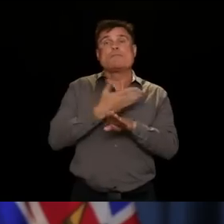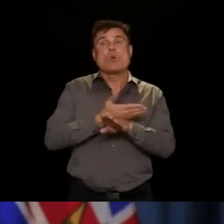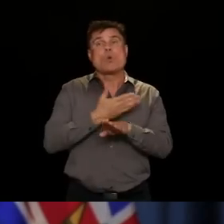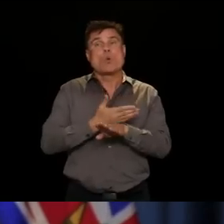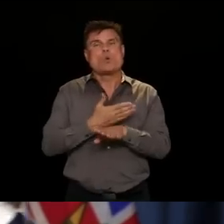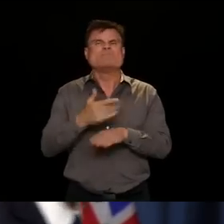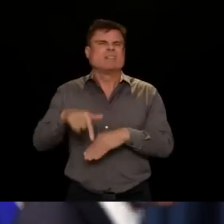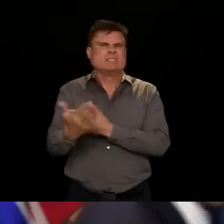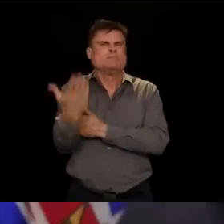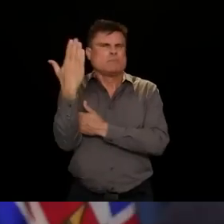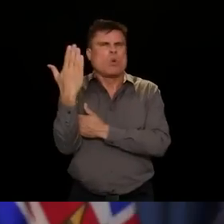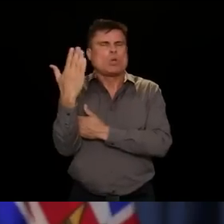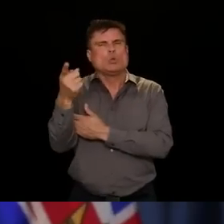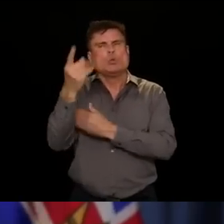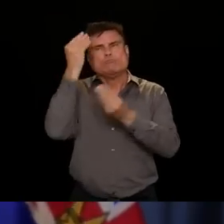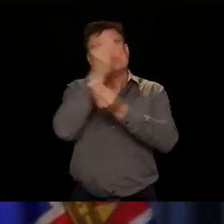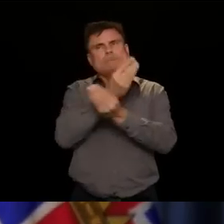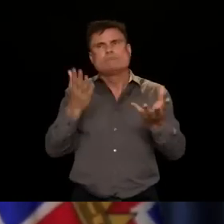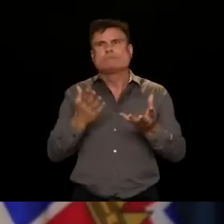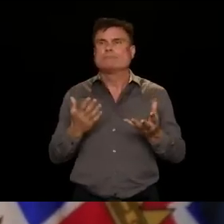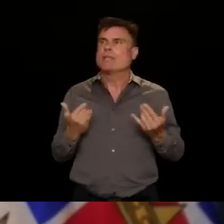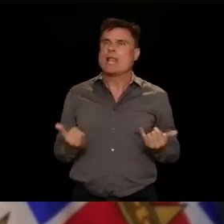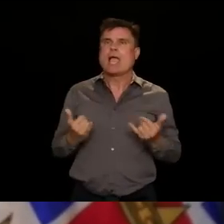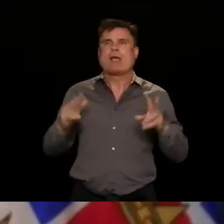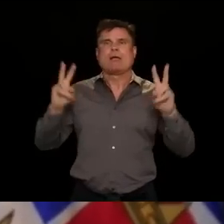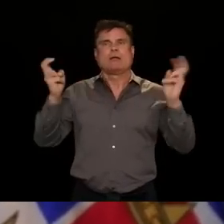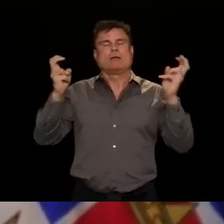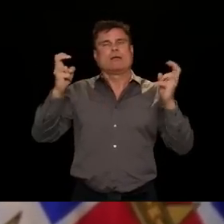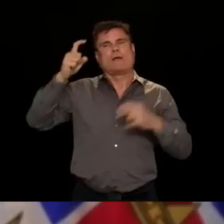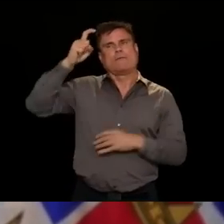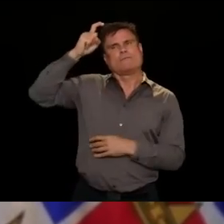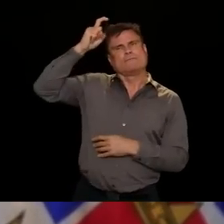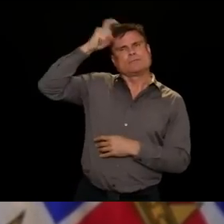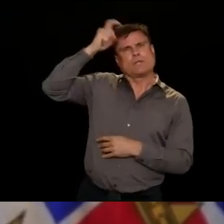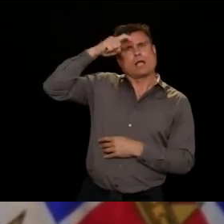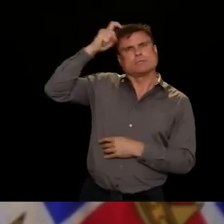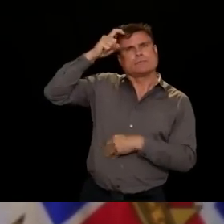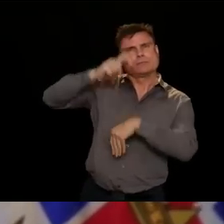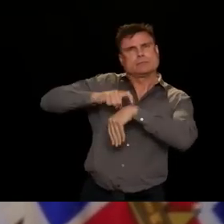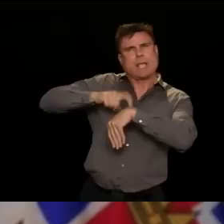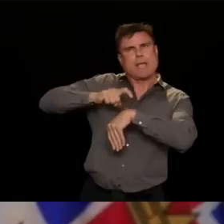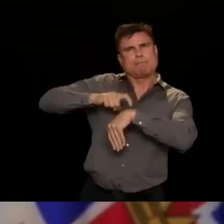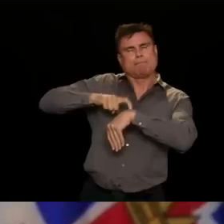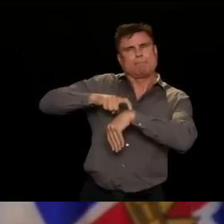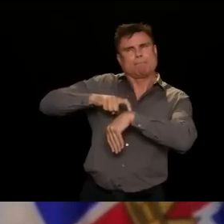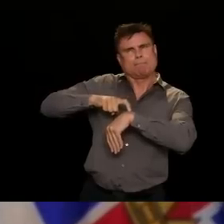comment we are at a strange point in the pandemic right now, in the earlier